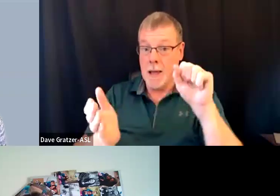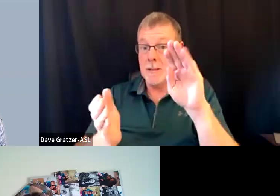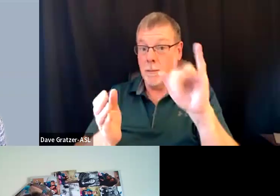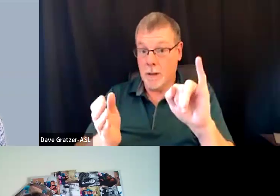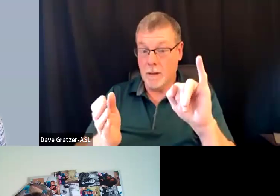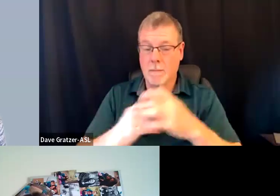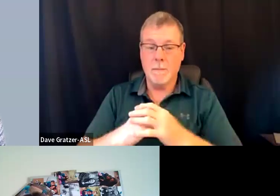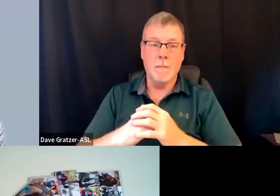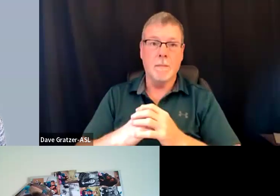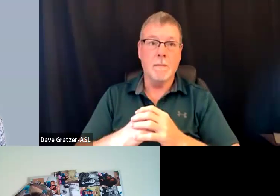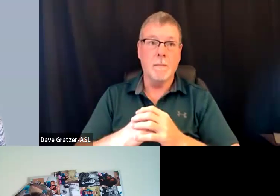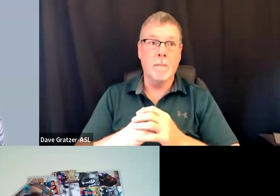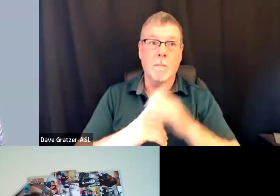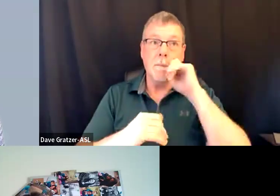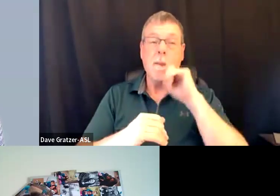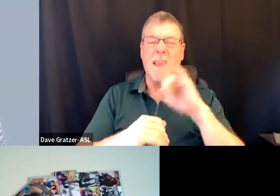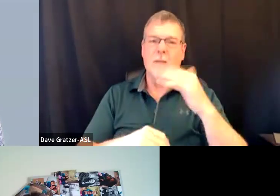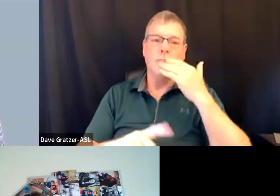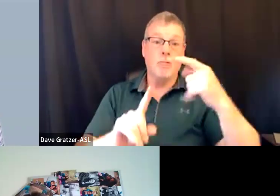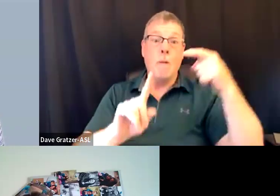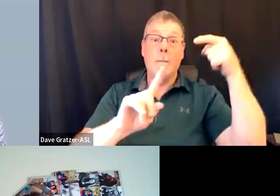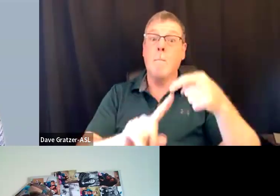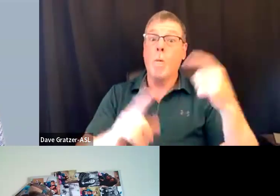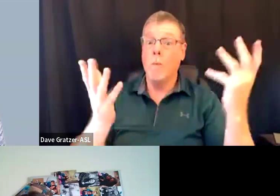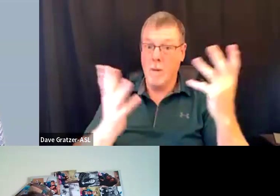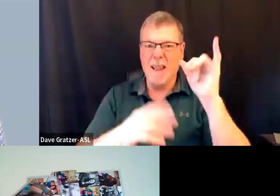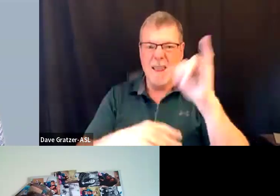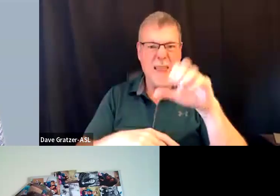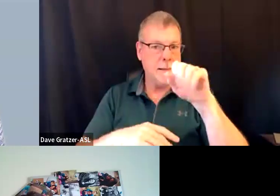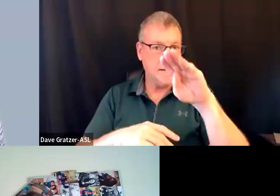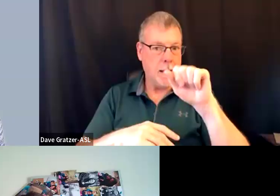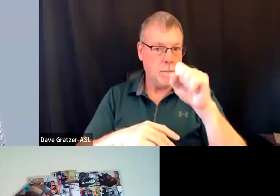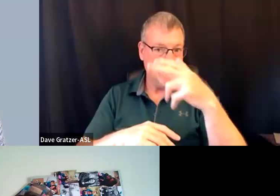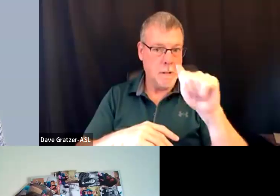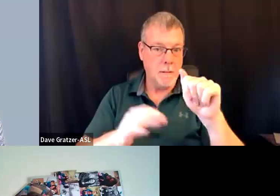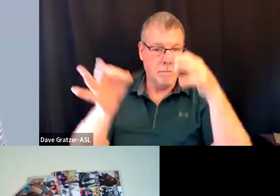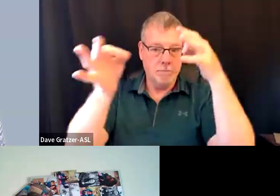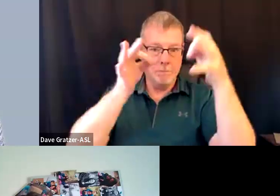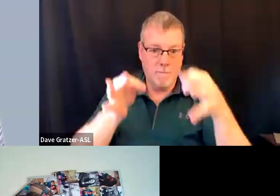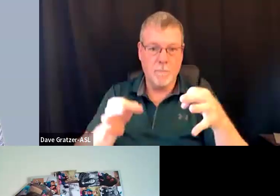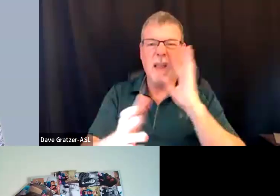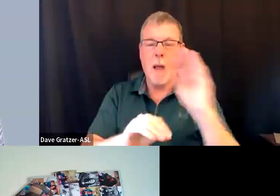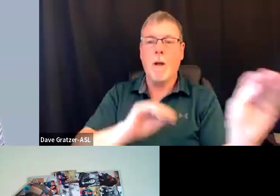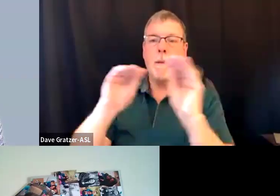But the good starting point is that SAMHSA definition. And I'll put that in the chat as well.